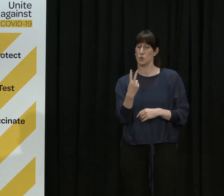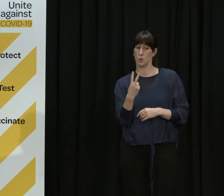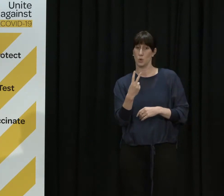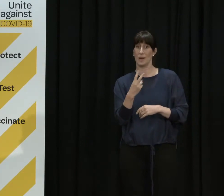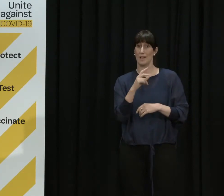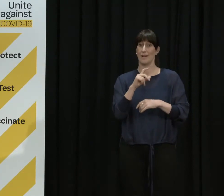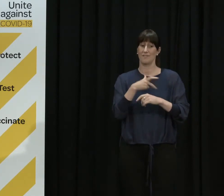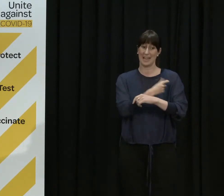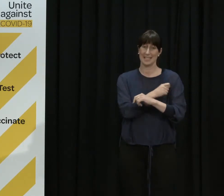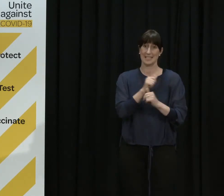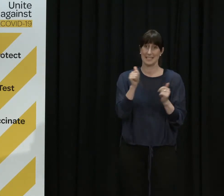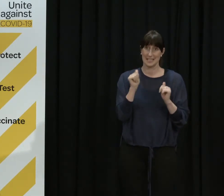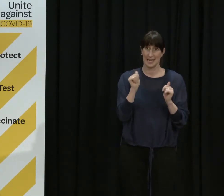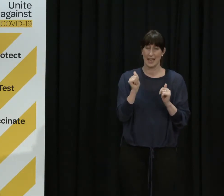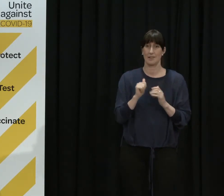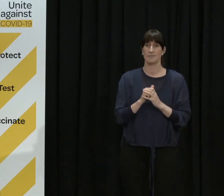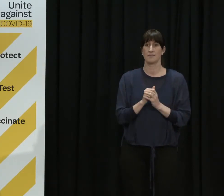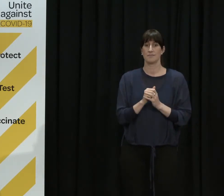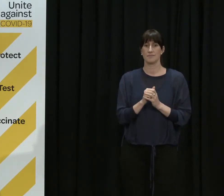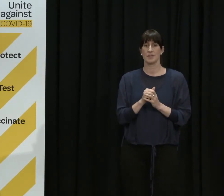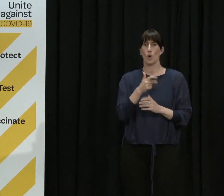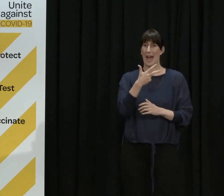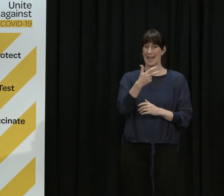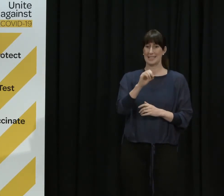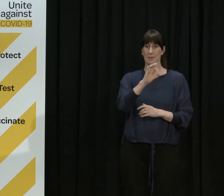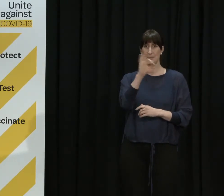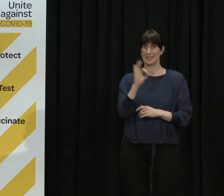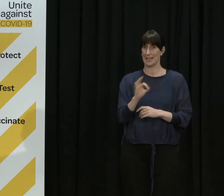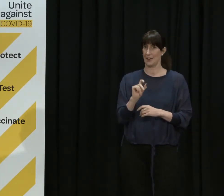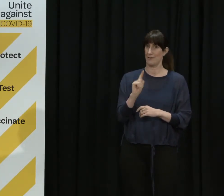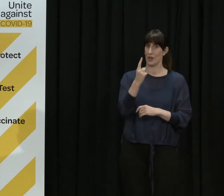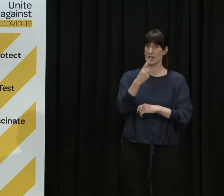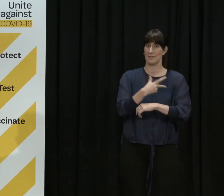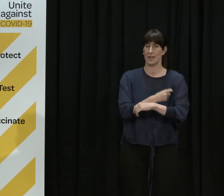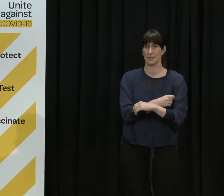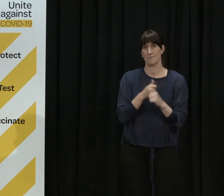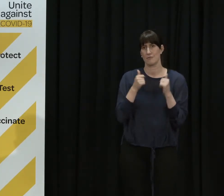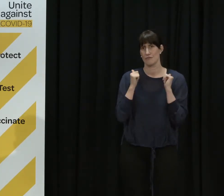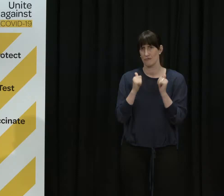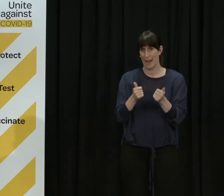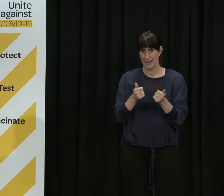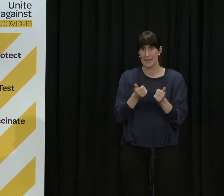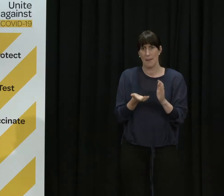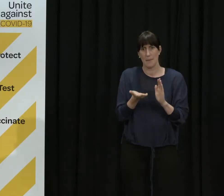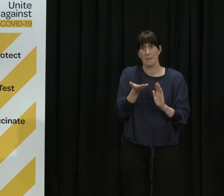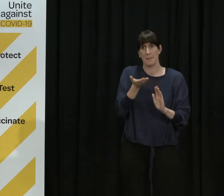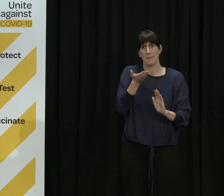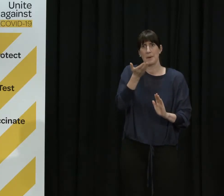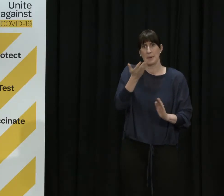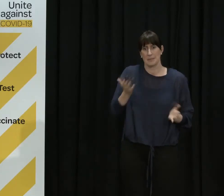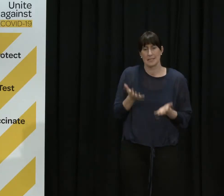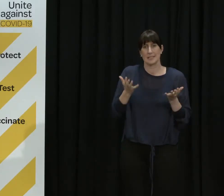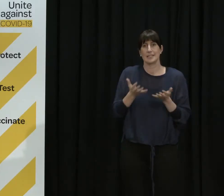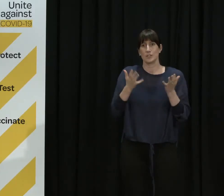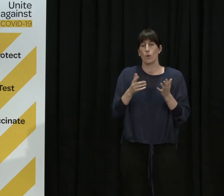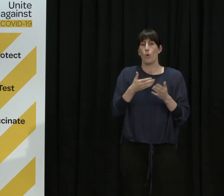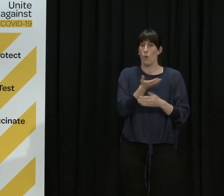I talked about the importance